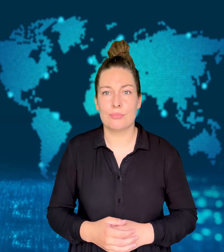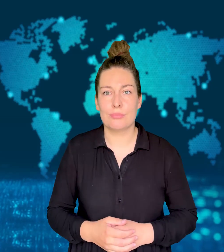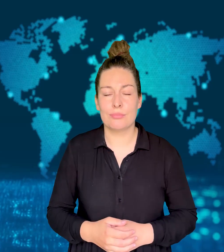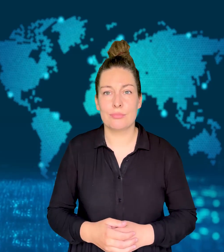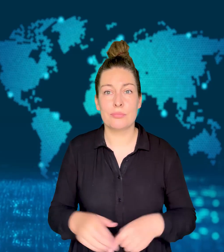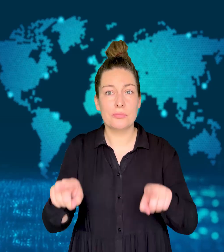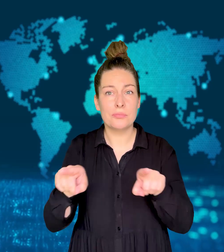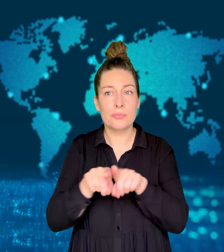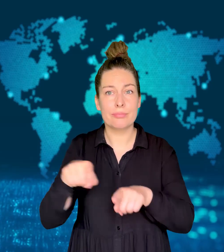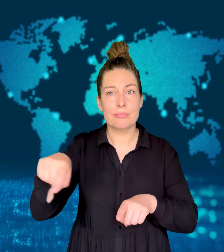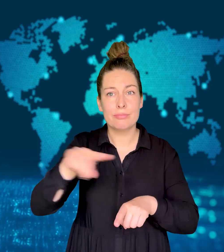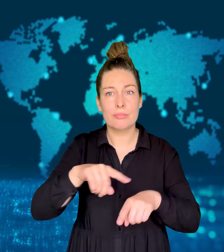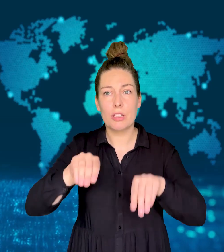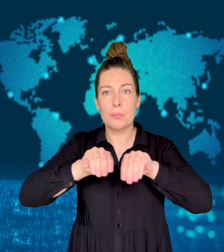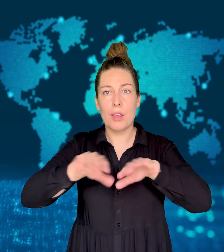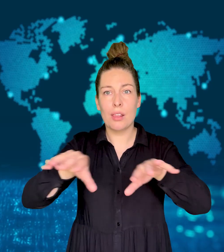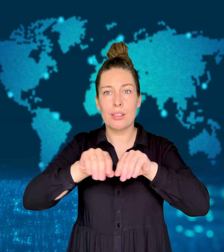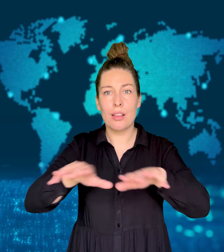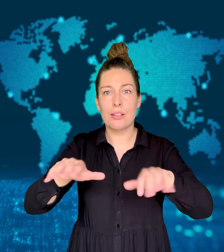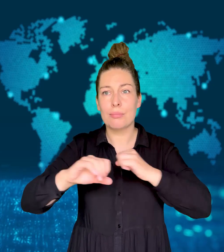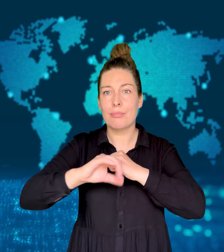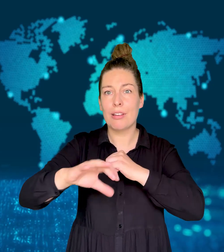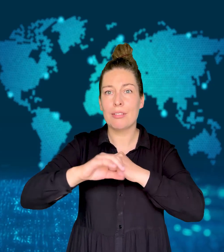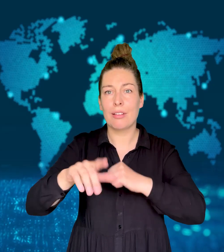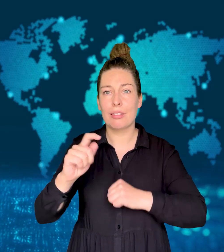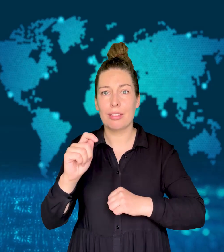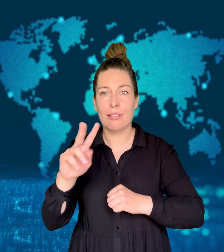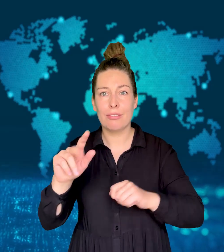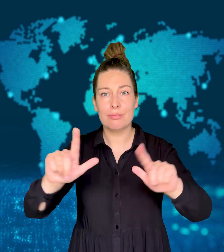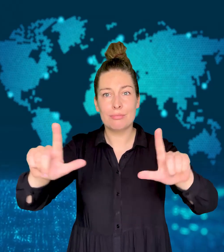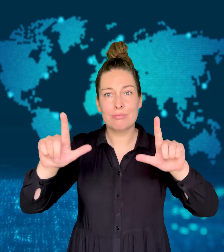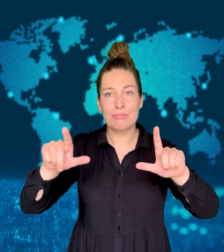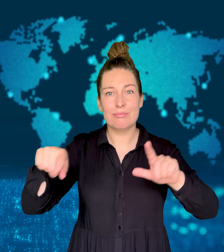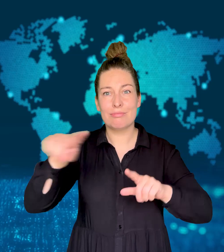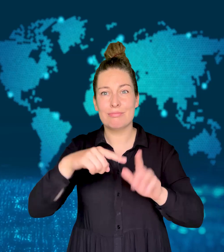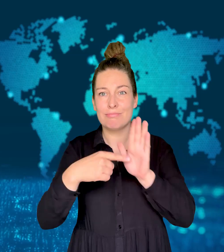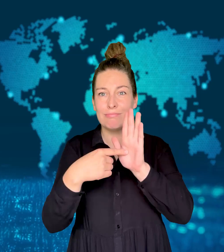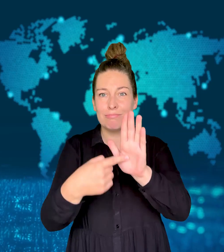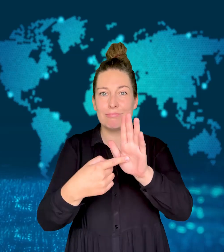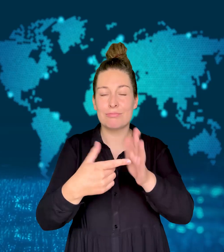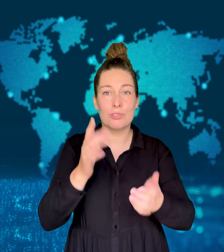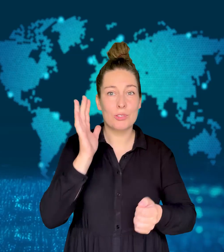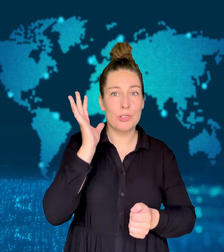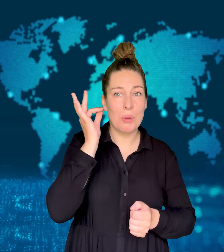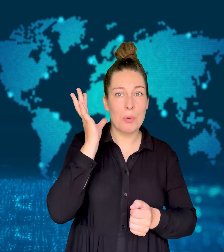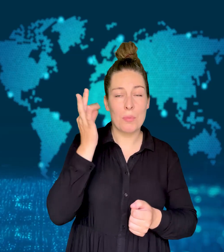Another law made it illegal to display portrayals of non-heterosexual lifestyles